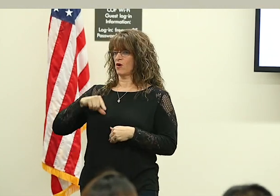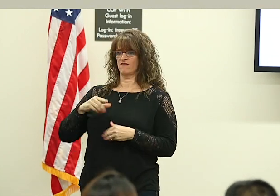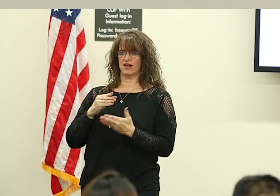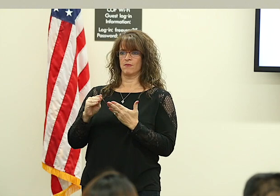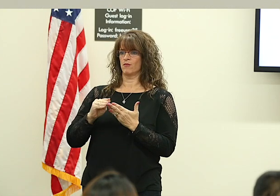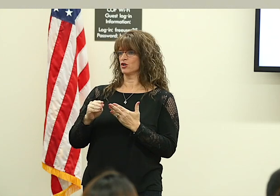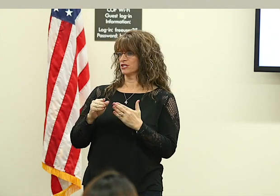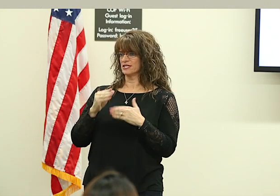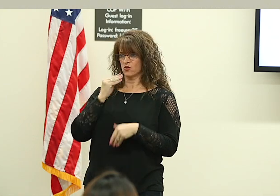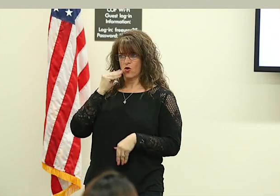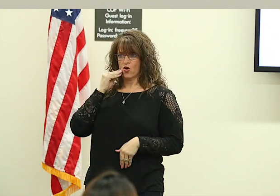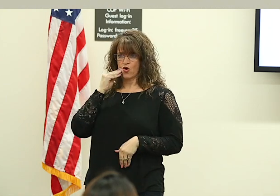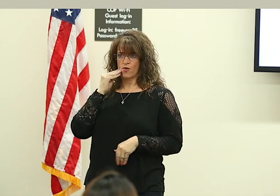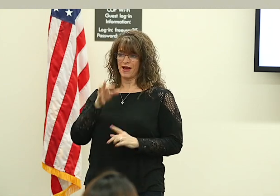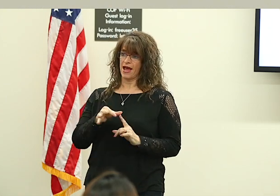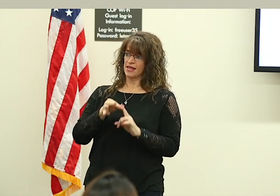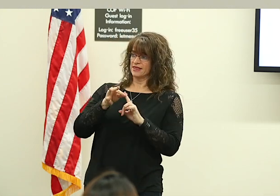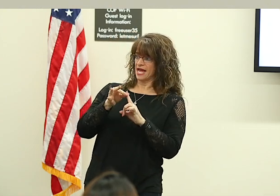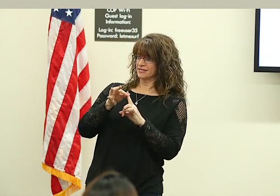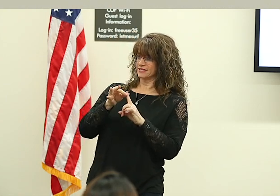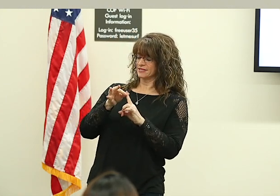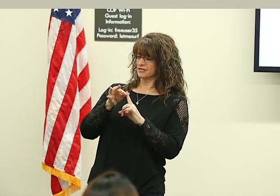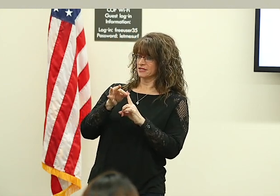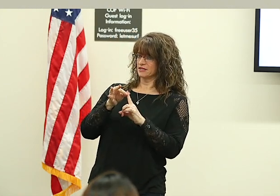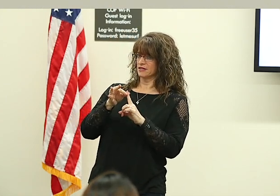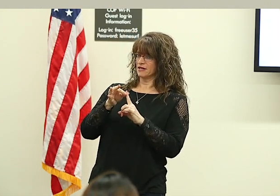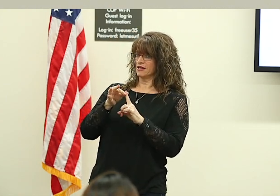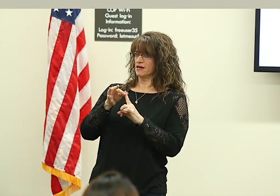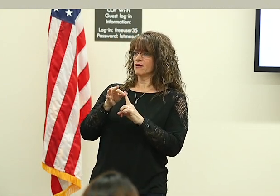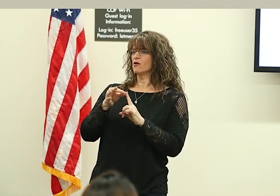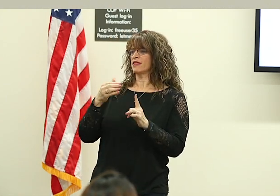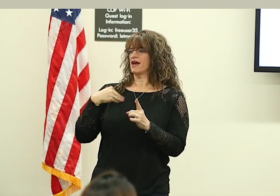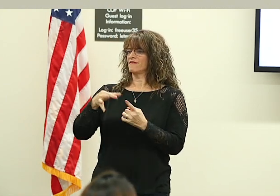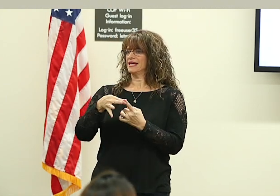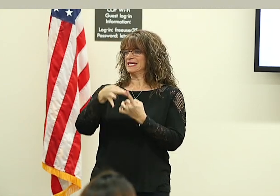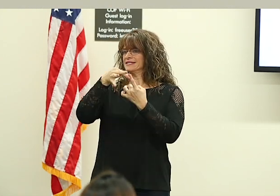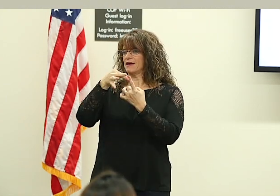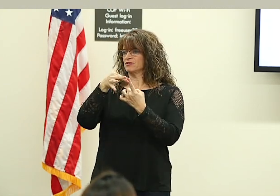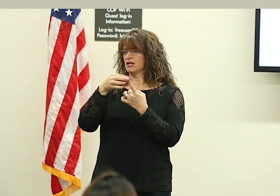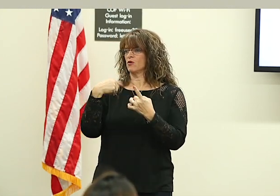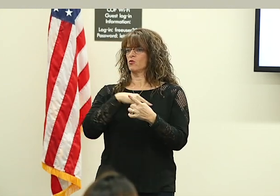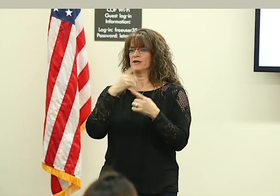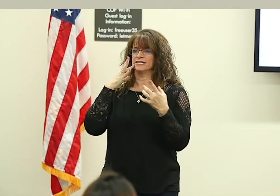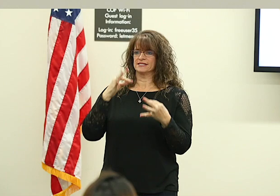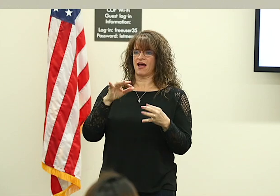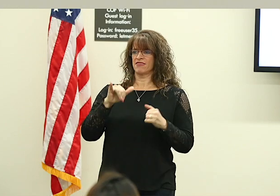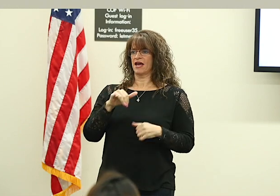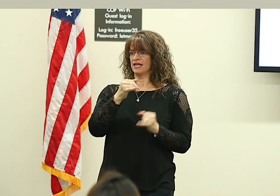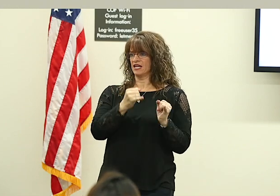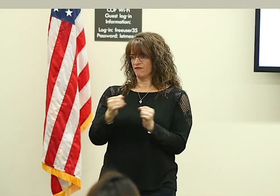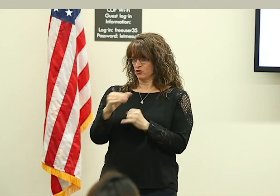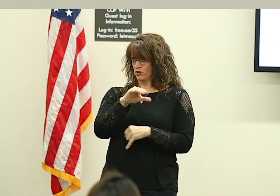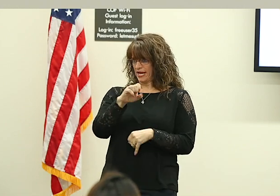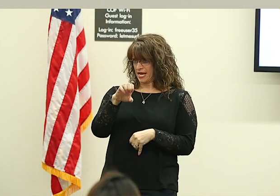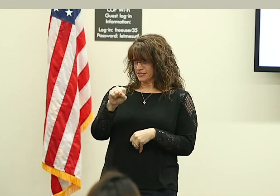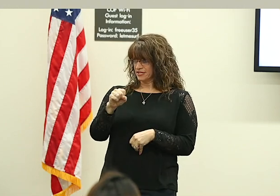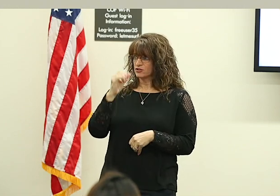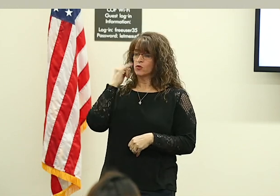unless they meet an exception that we look at case-by-case. So if they require a live-in caretaker